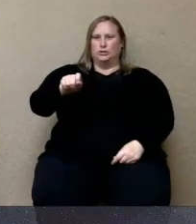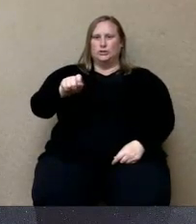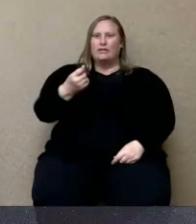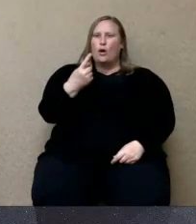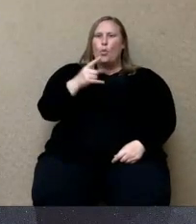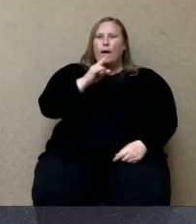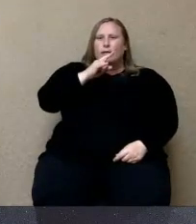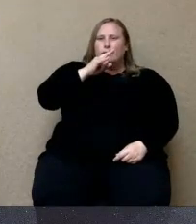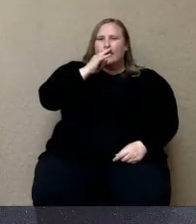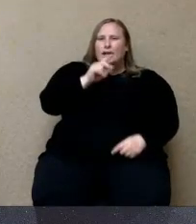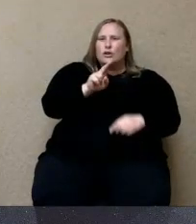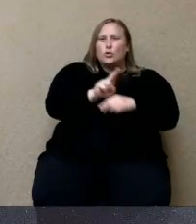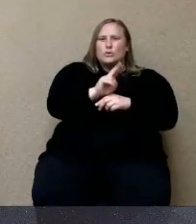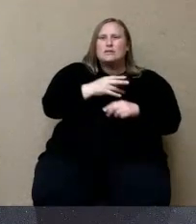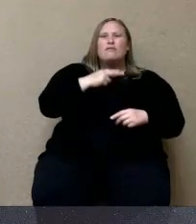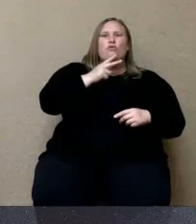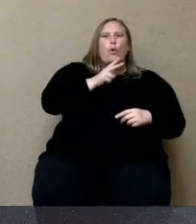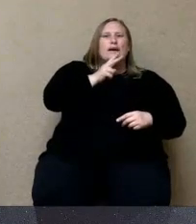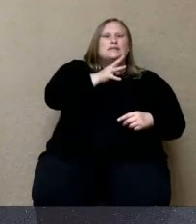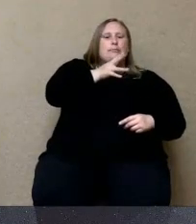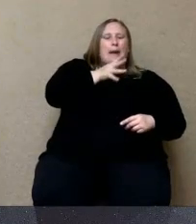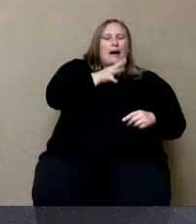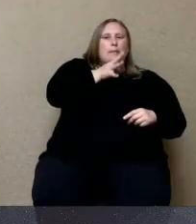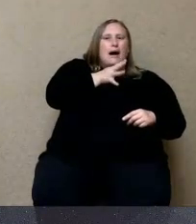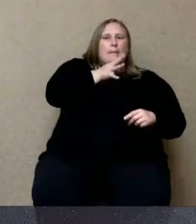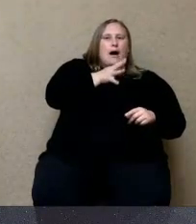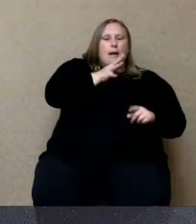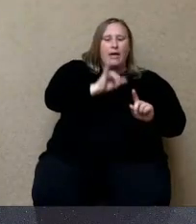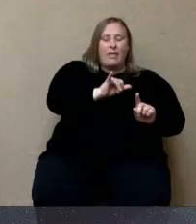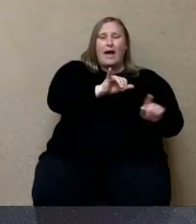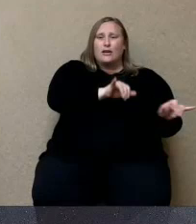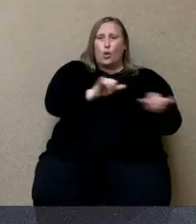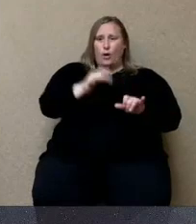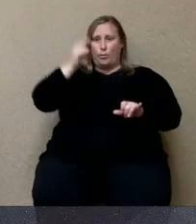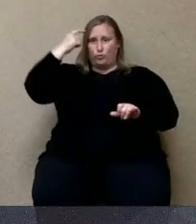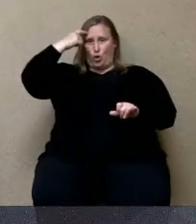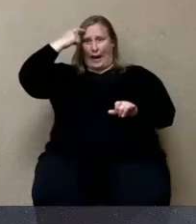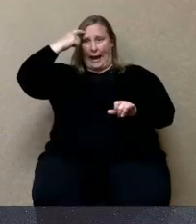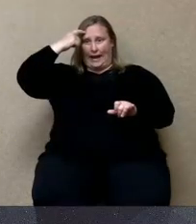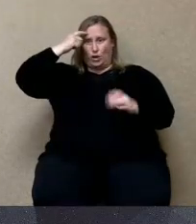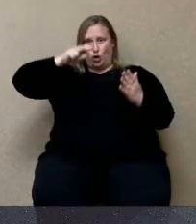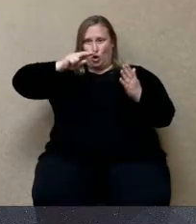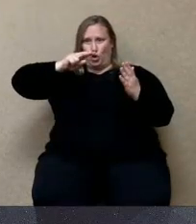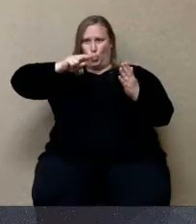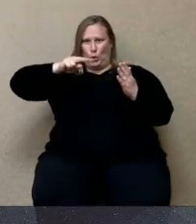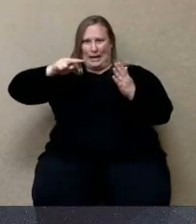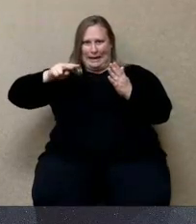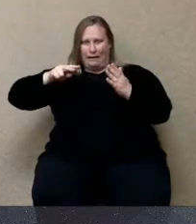to activate it, it would be your brain, the electrode would read as the device was scanning through the options